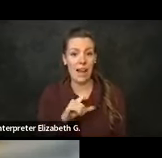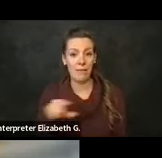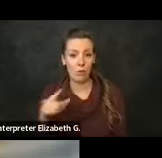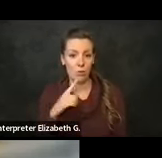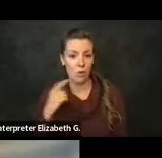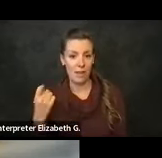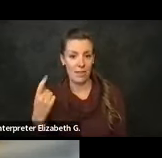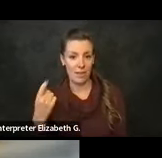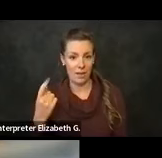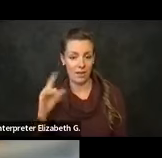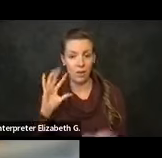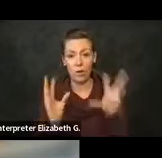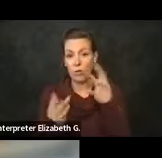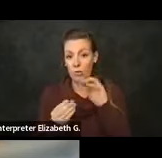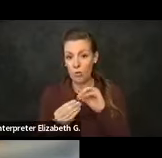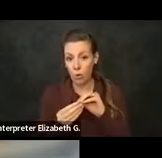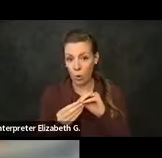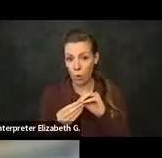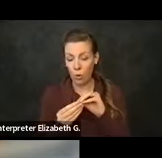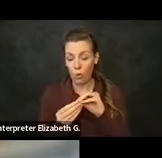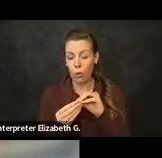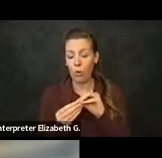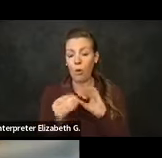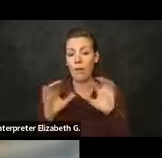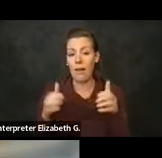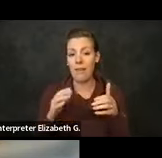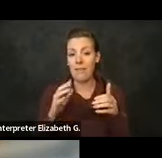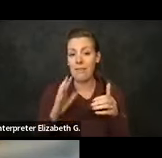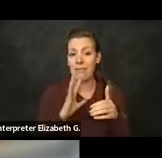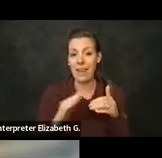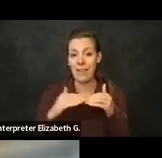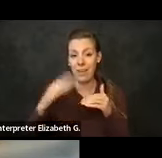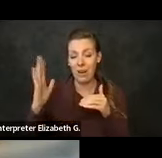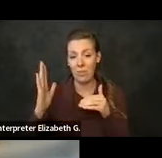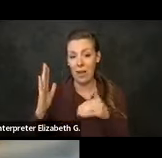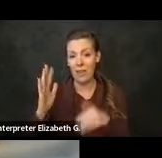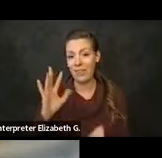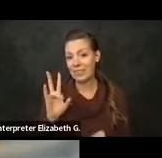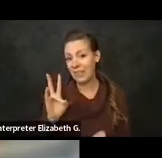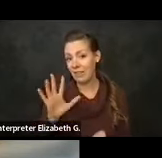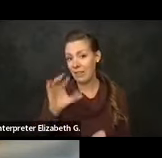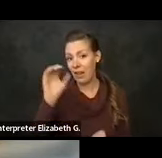Our total eligible population of five and older is now 75% fully vaccinated in our